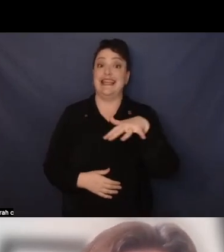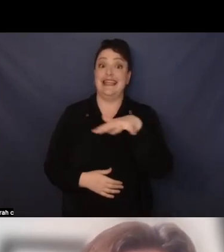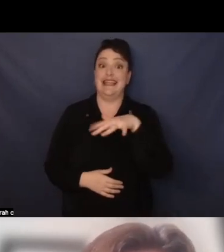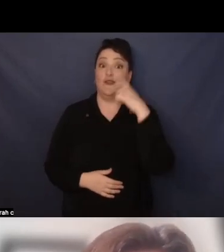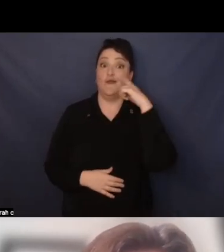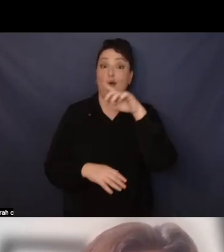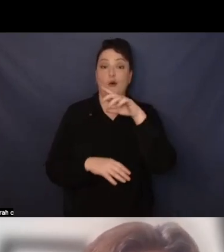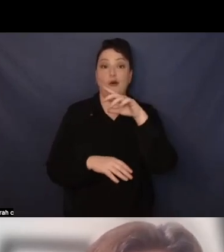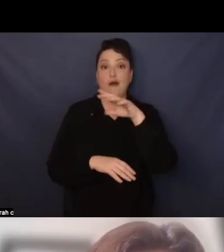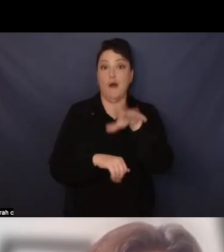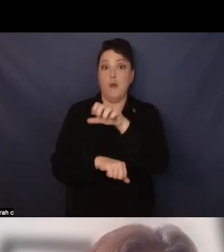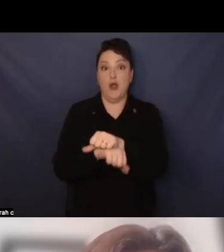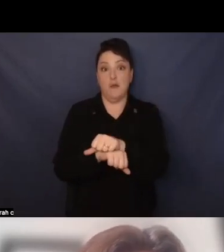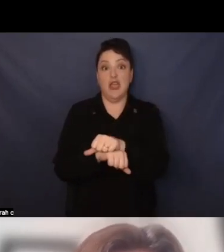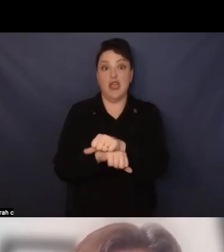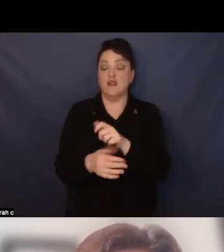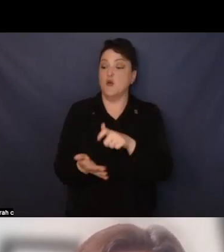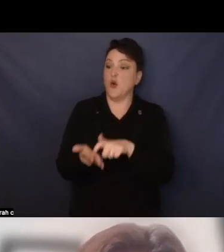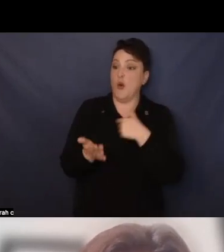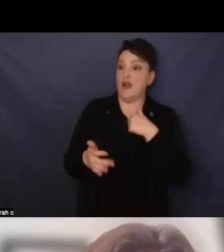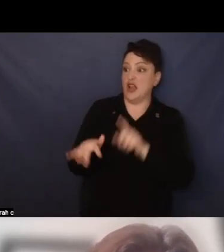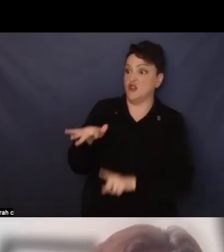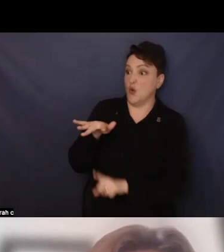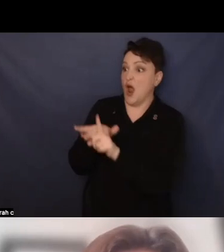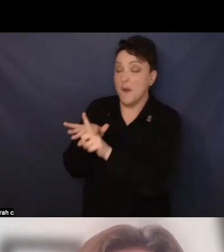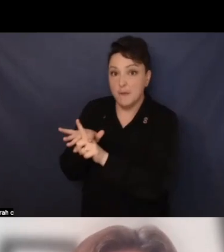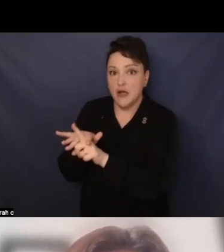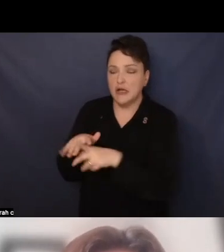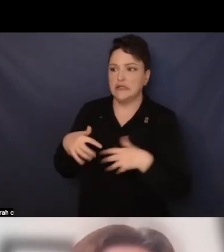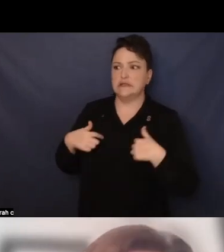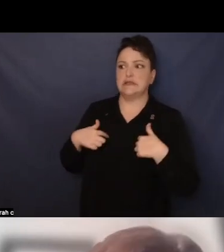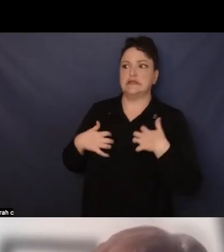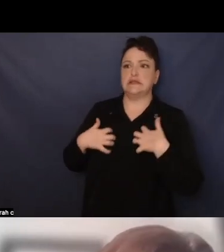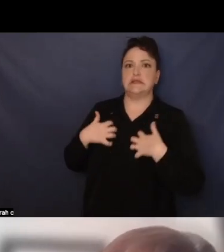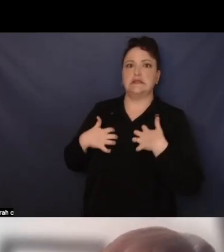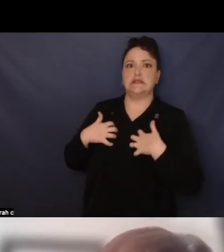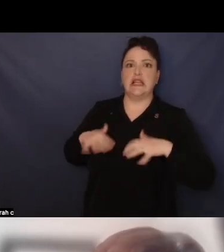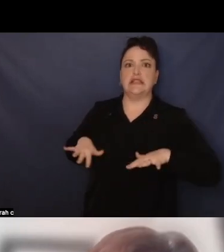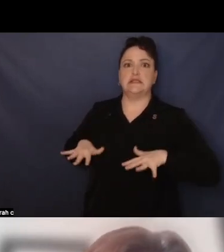and you experience disruptive fear and anxiety. Say you tried to go to a healthcare appointment